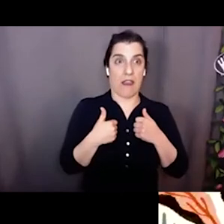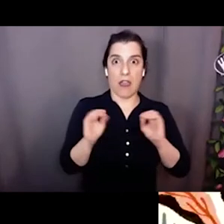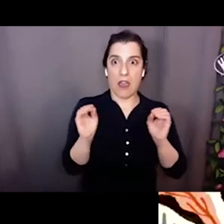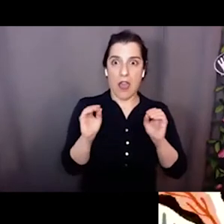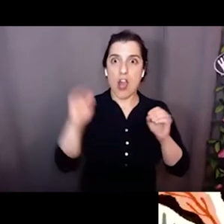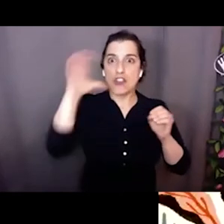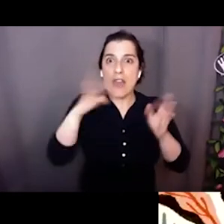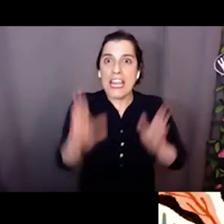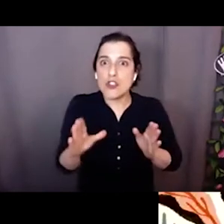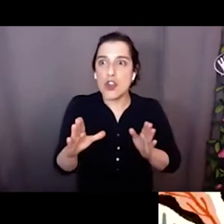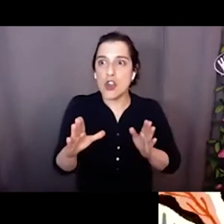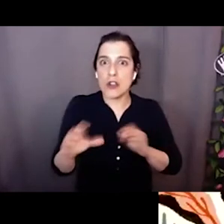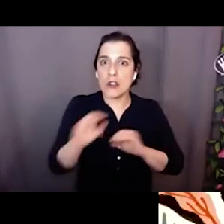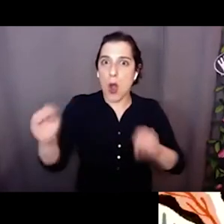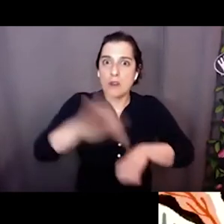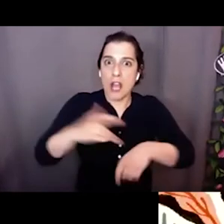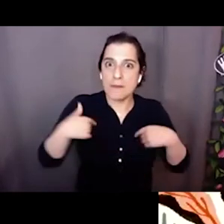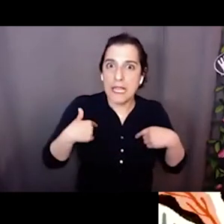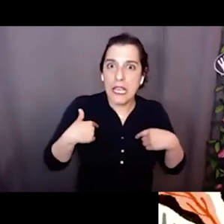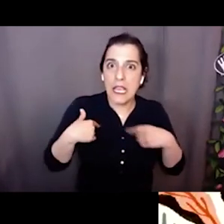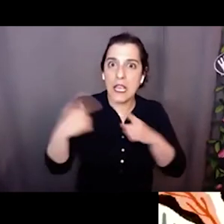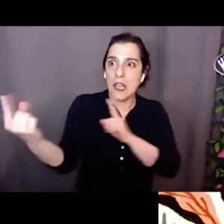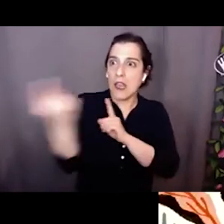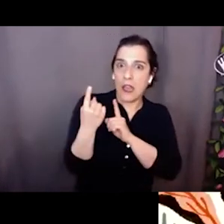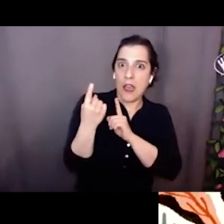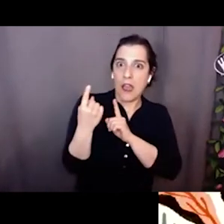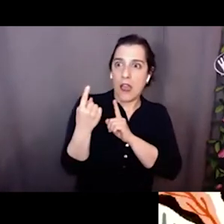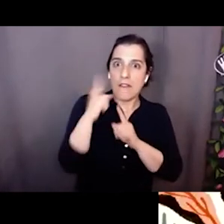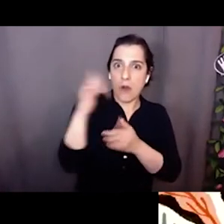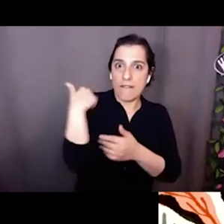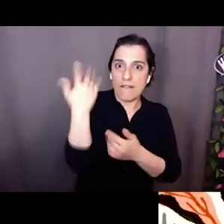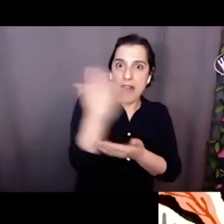and I can feel that tension leaving my body and making room for other things.